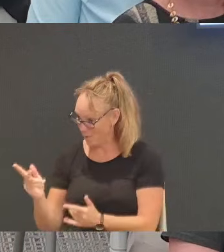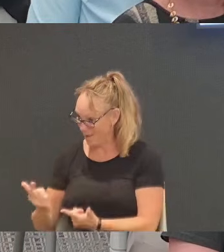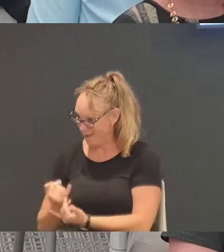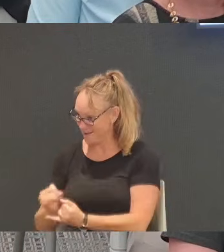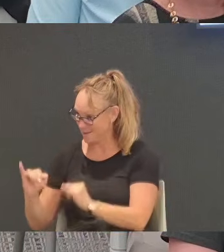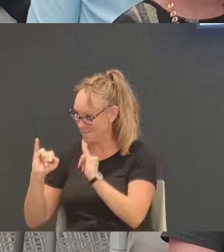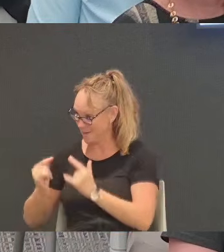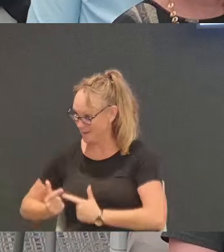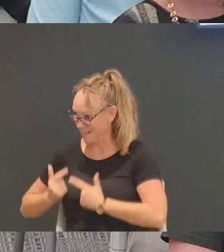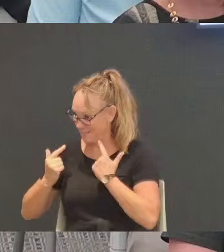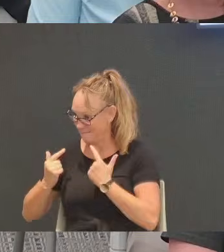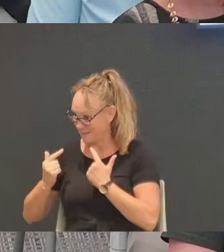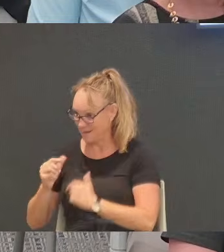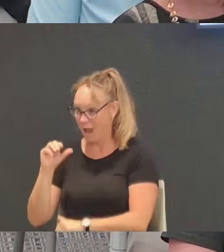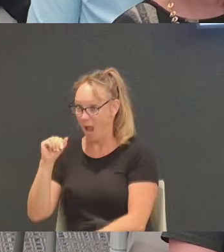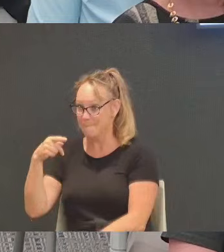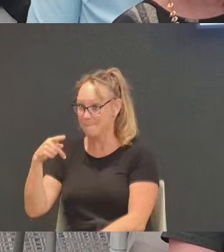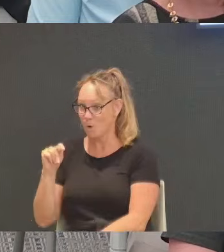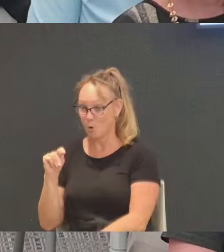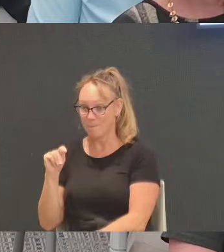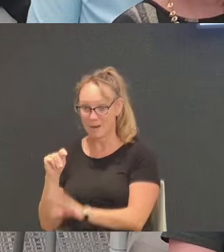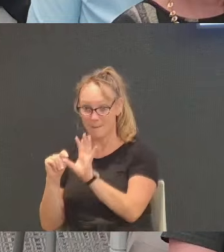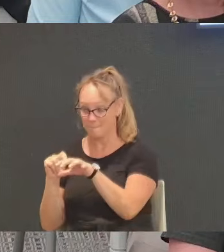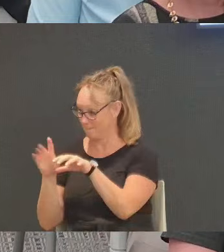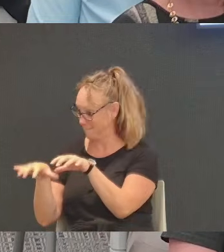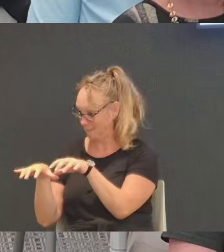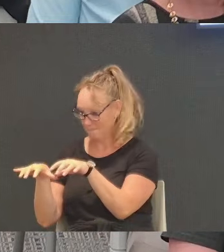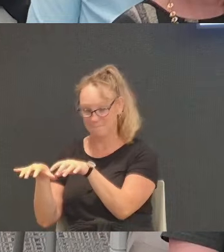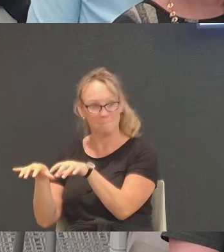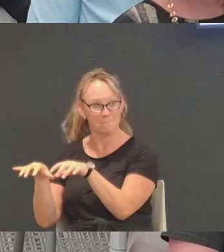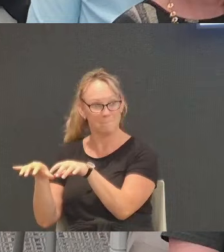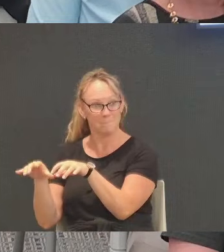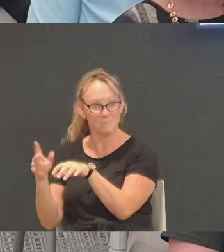have their own apartments right next door to each other. and they started planning their futures